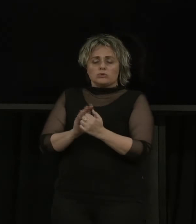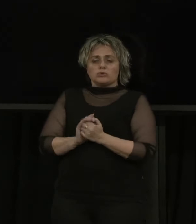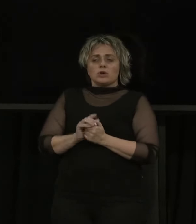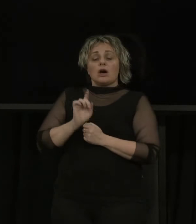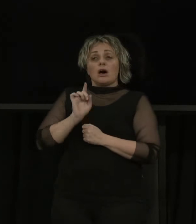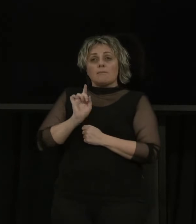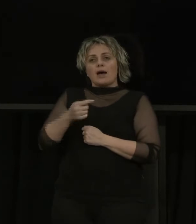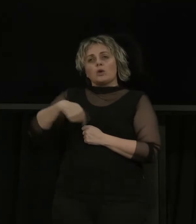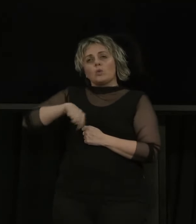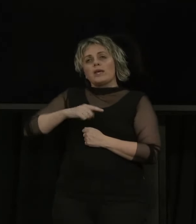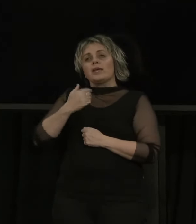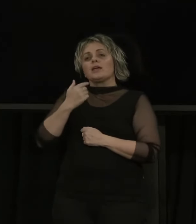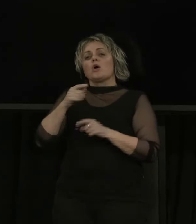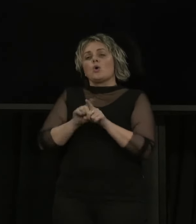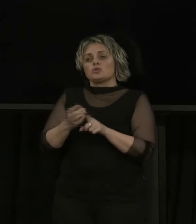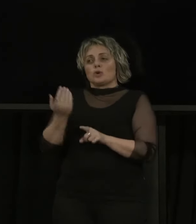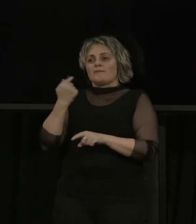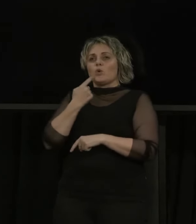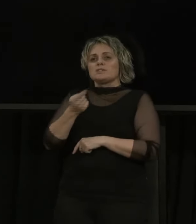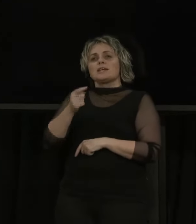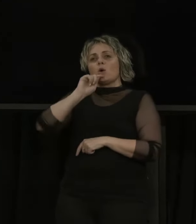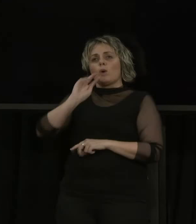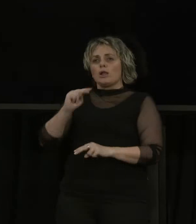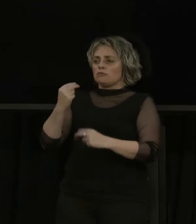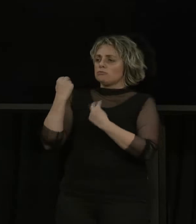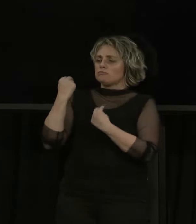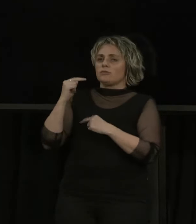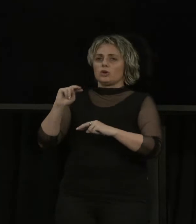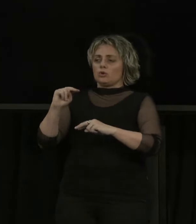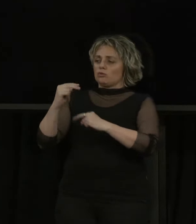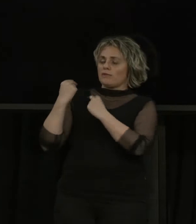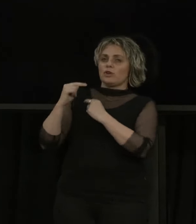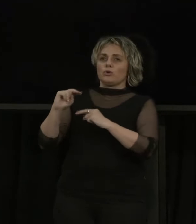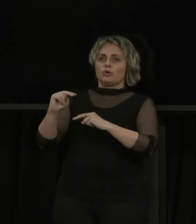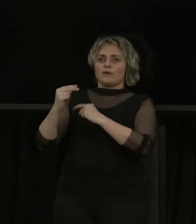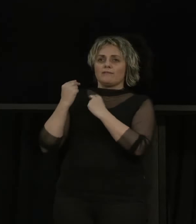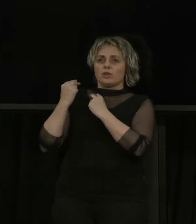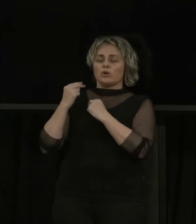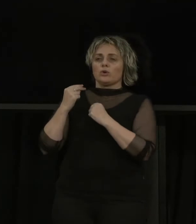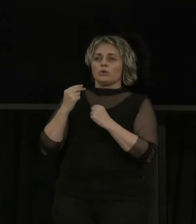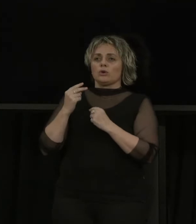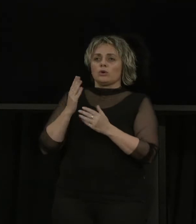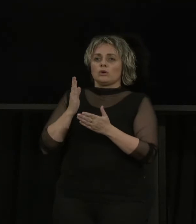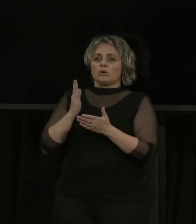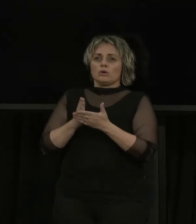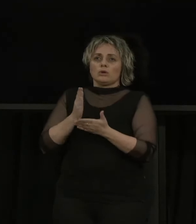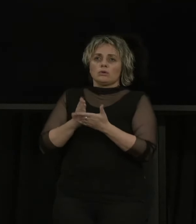approach for now and that's what we said at the beginning of this outbreak. But we also